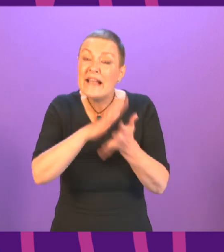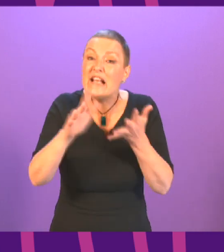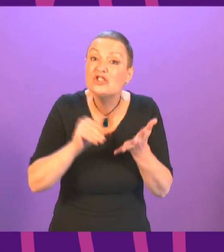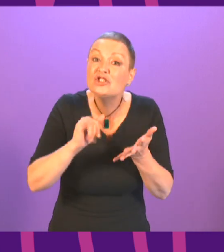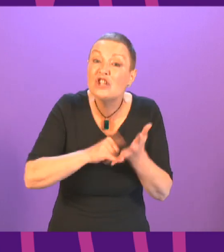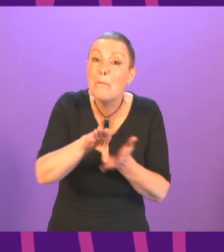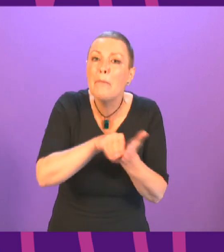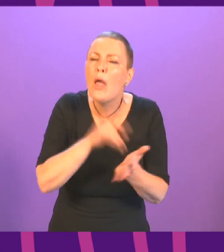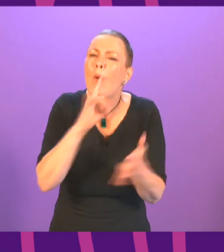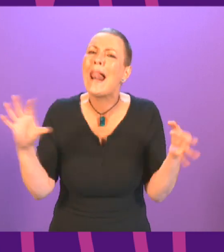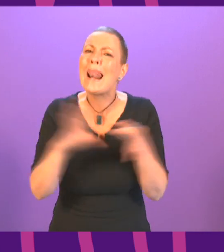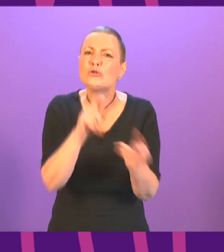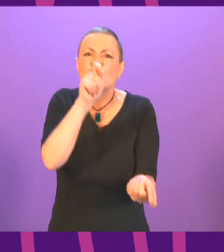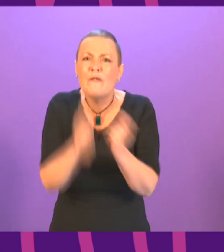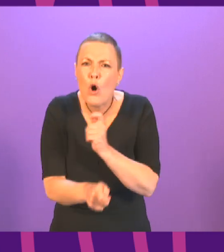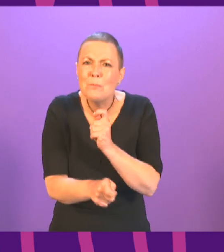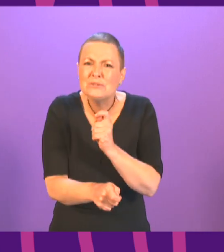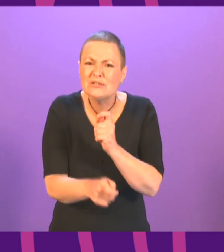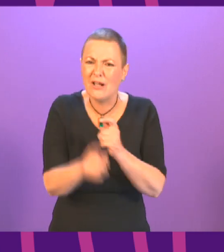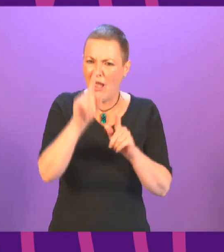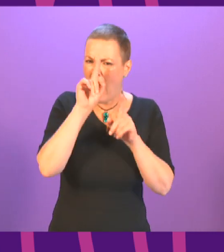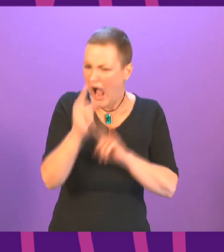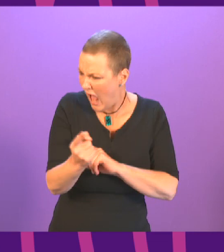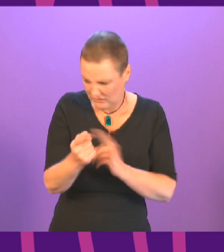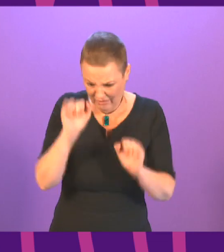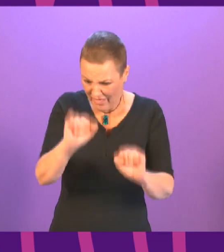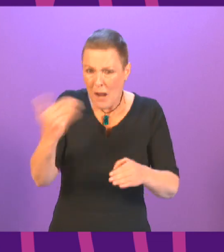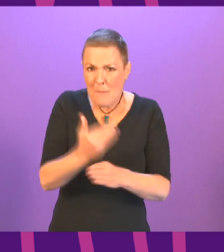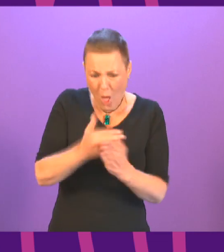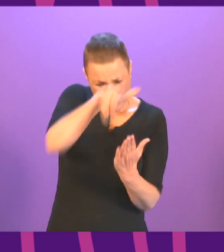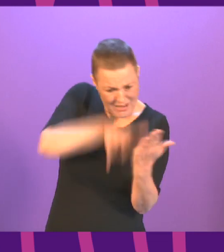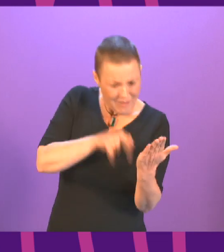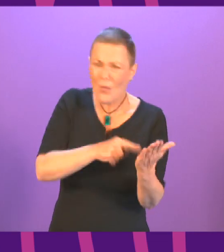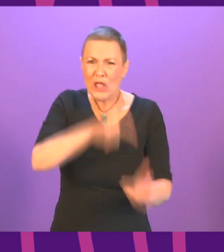only when it is tied to reforms and cuts to other terms and conditions of employment.